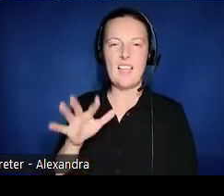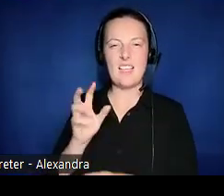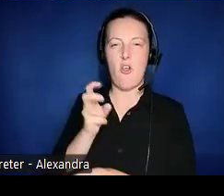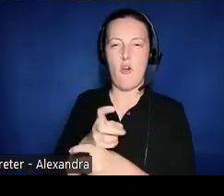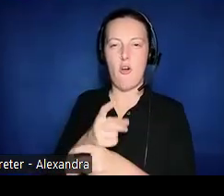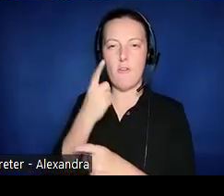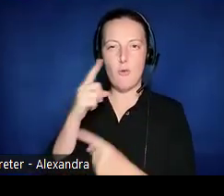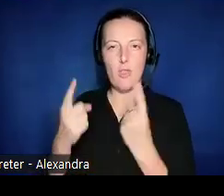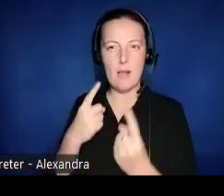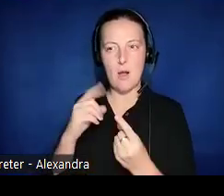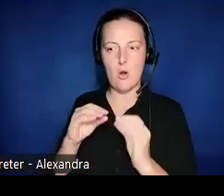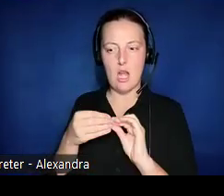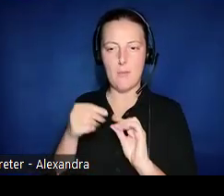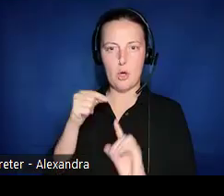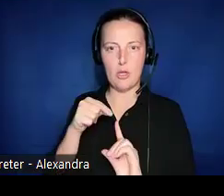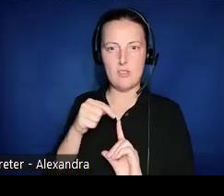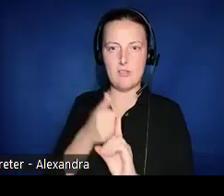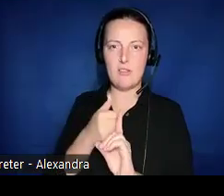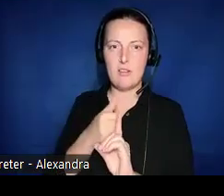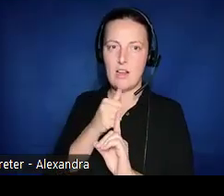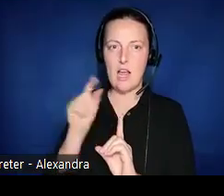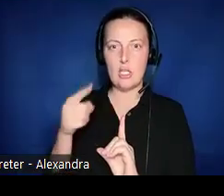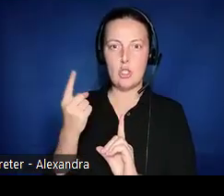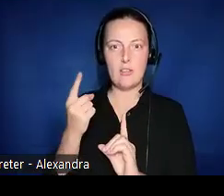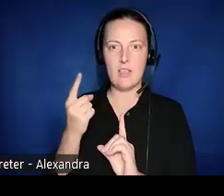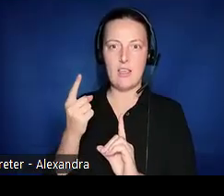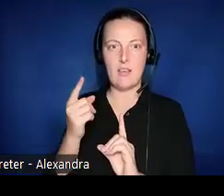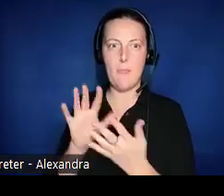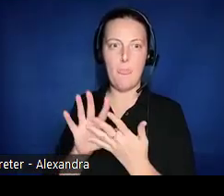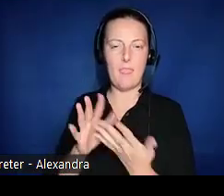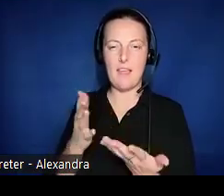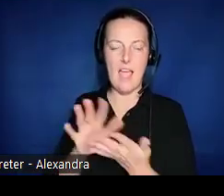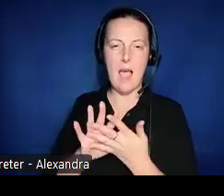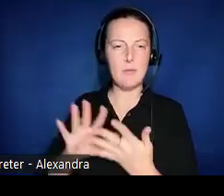anything other than abstract and pure, it's kind of hard to answer the question, how how do I think